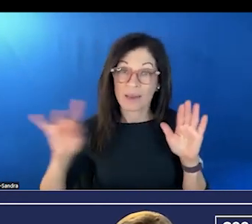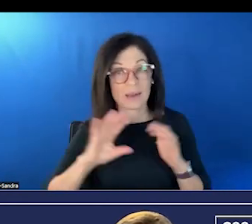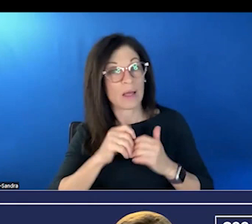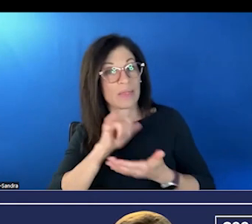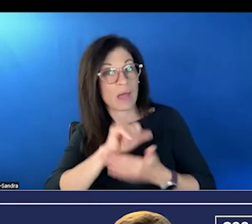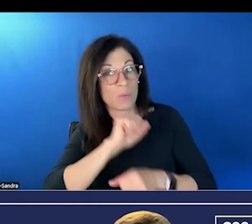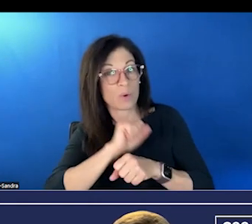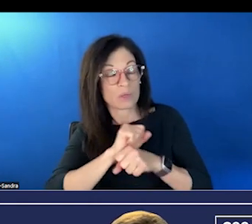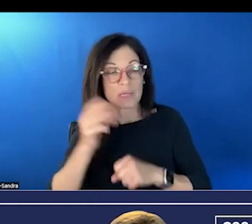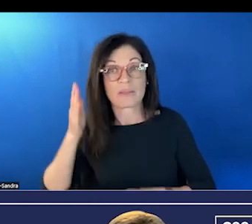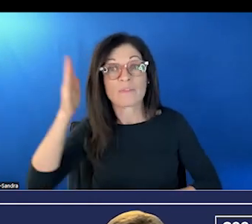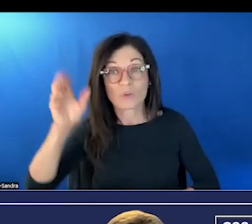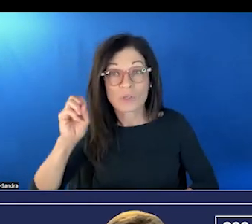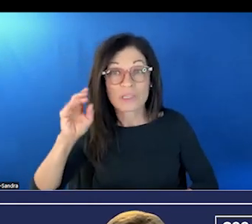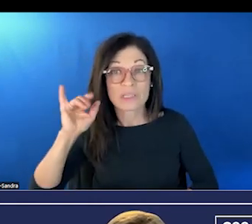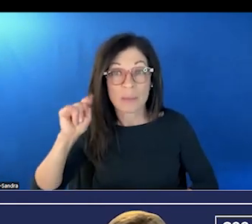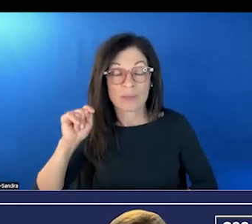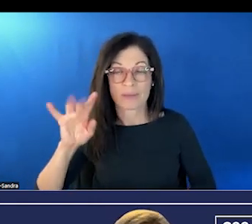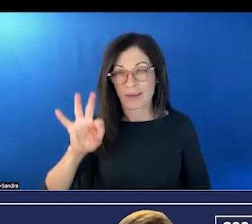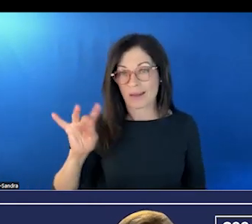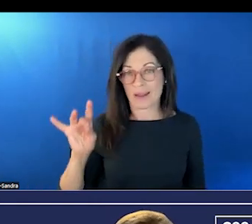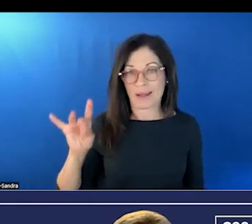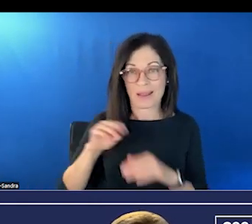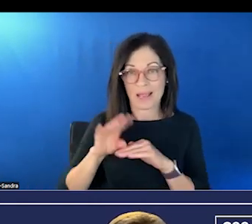FUTURE SUMMIT WITH THE 988 COUNSELLORS. CHECK THAT OUT.